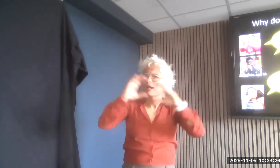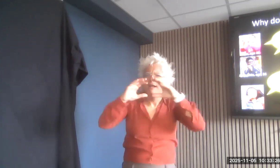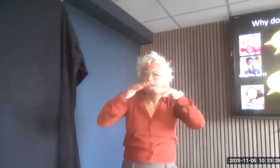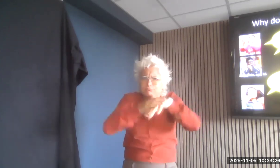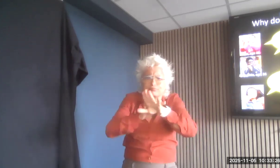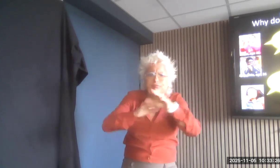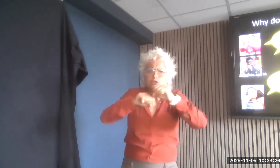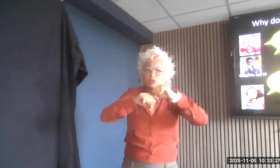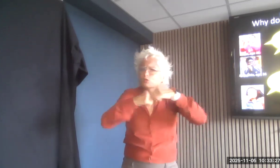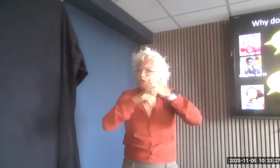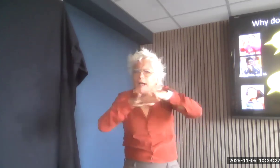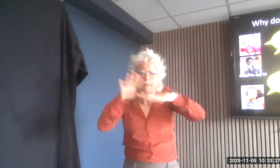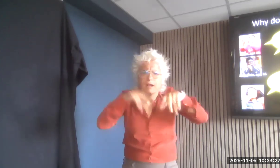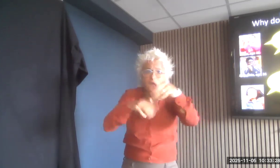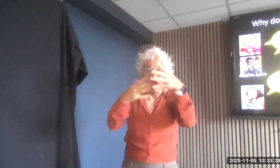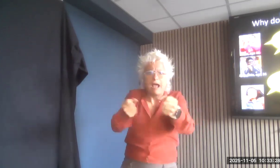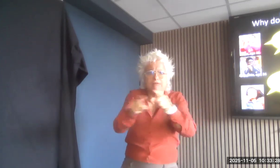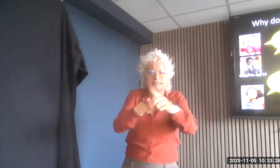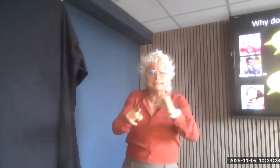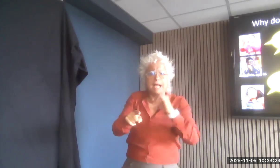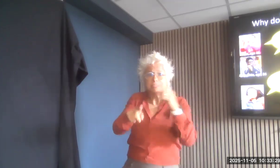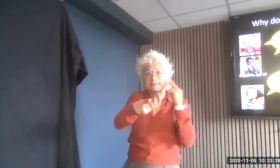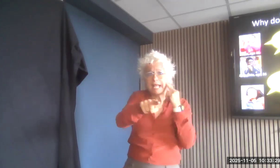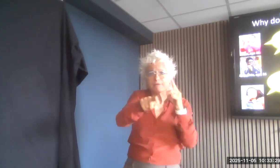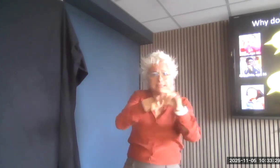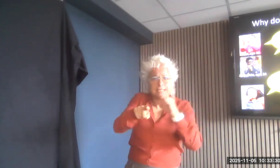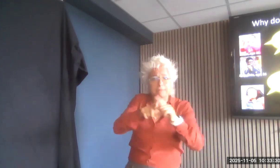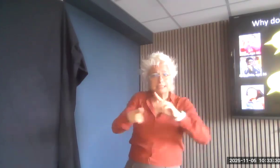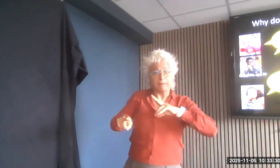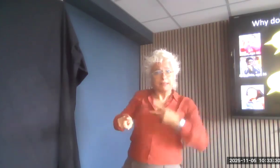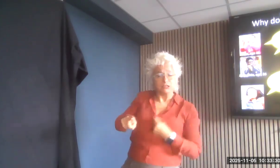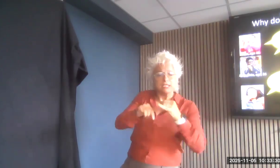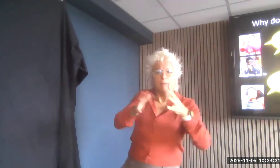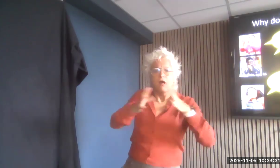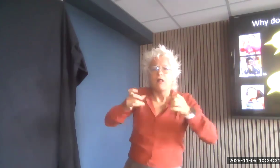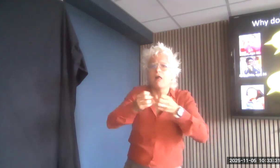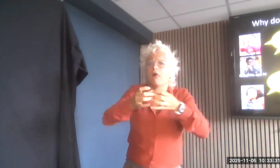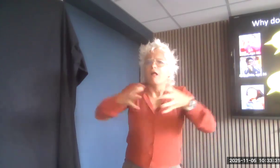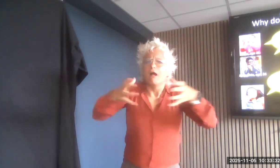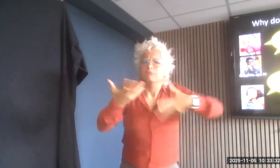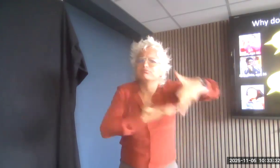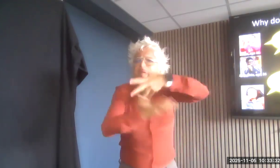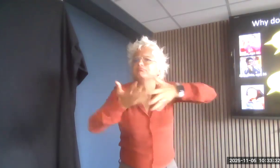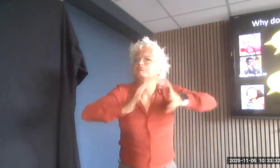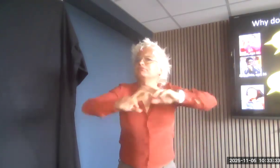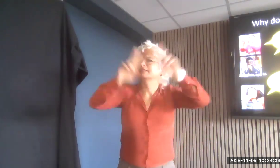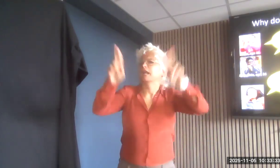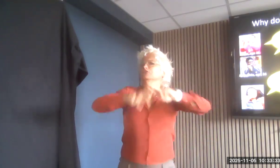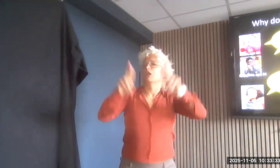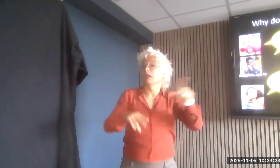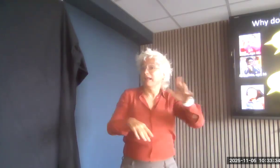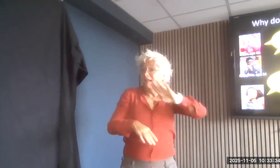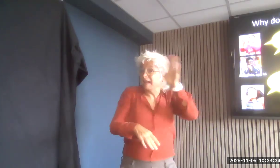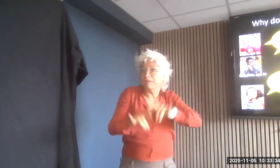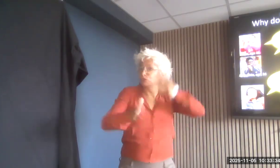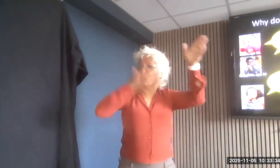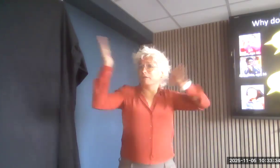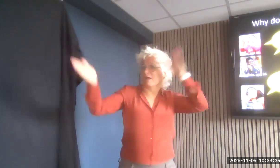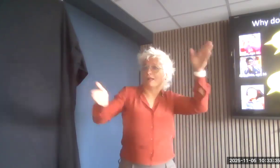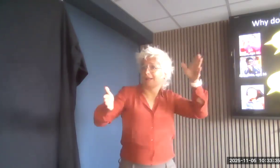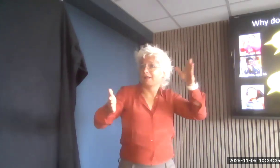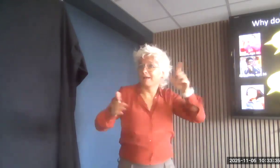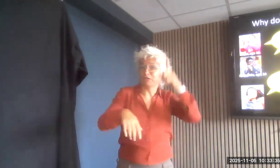transgender. So they've not been able to find their community or that support, , in person, but internationally, there's a much bigger deaf community of people who have had